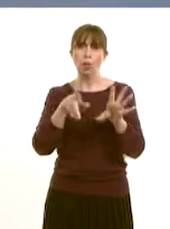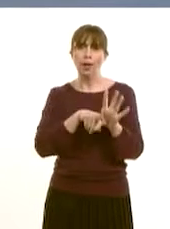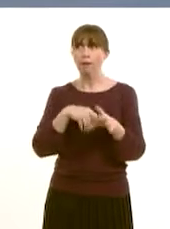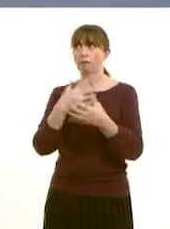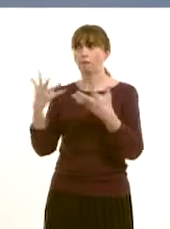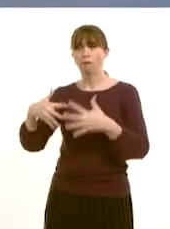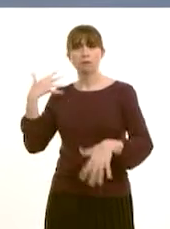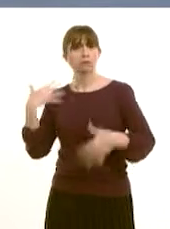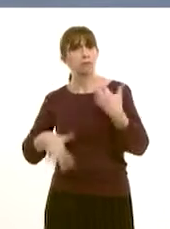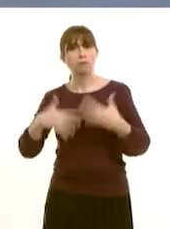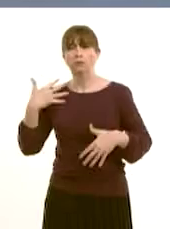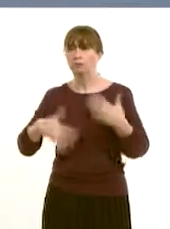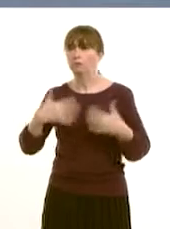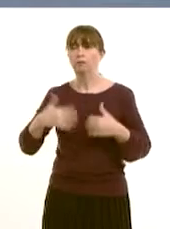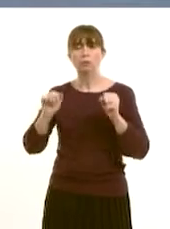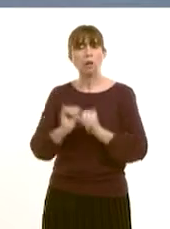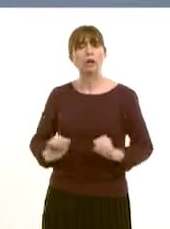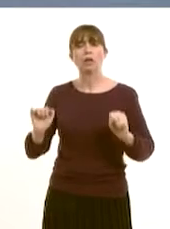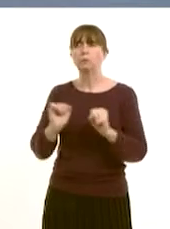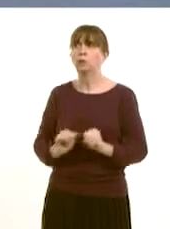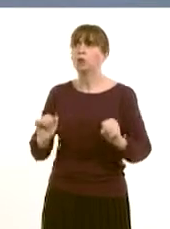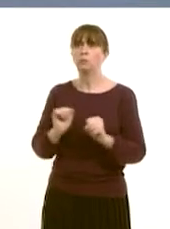to wait for up to two years to access CAMHS.